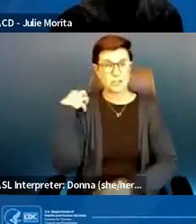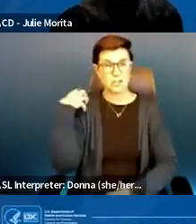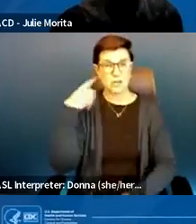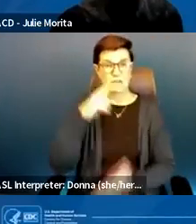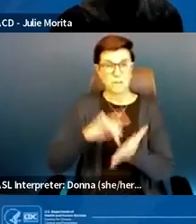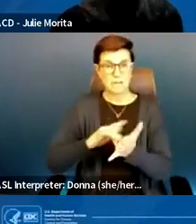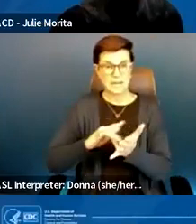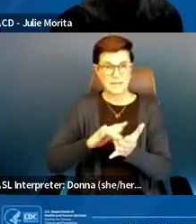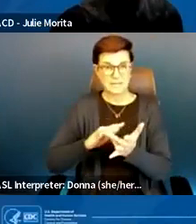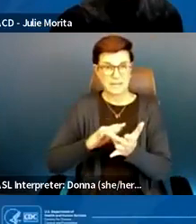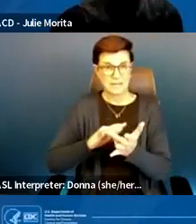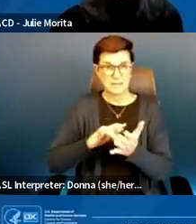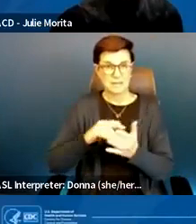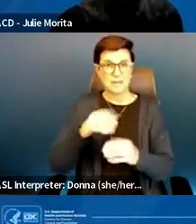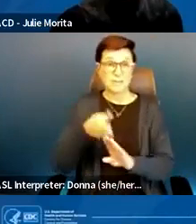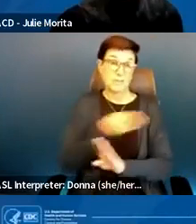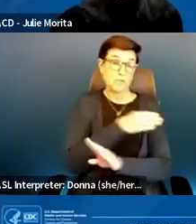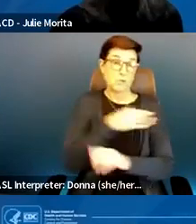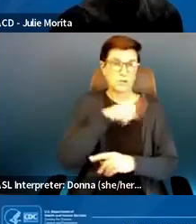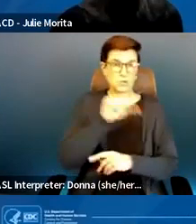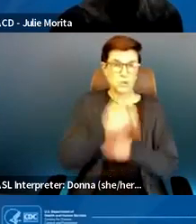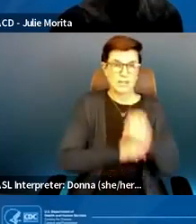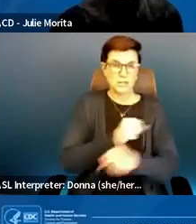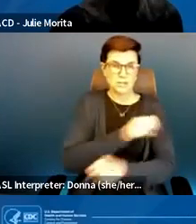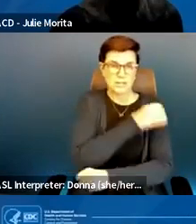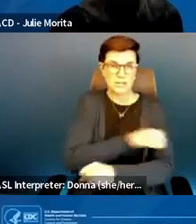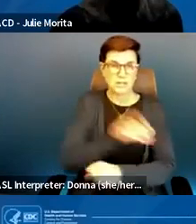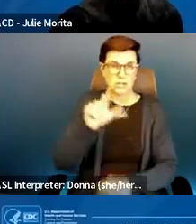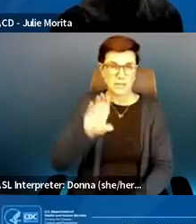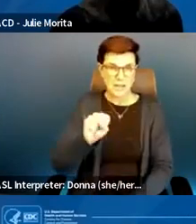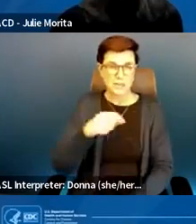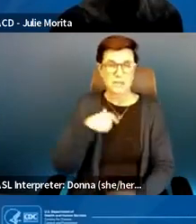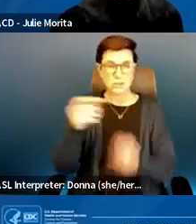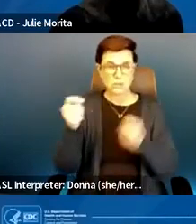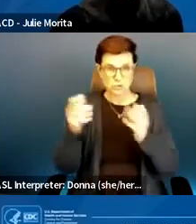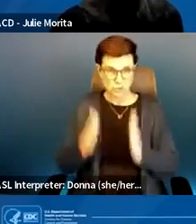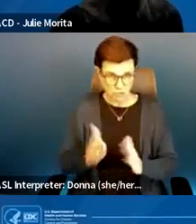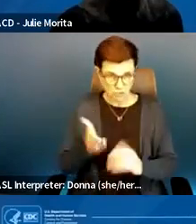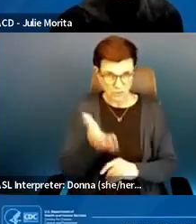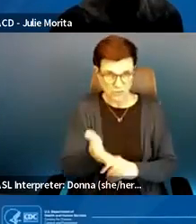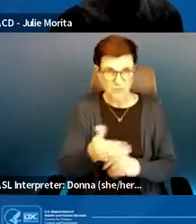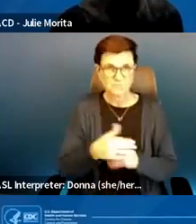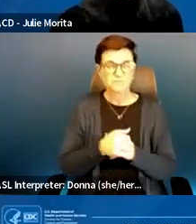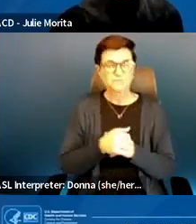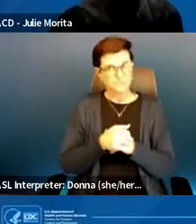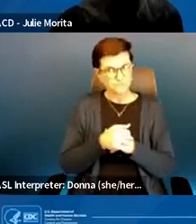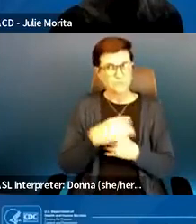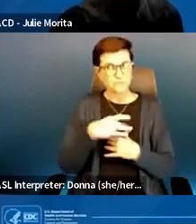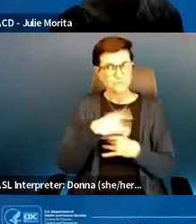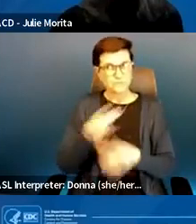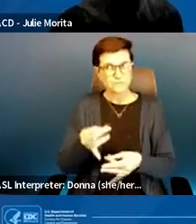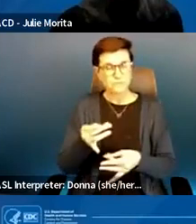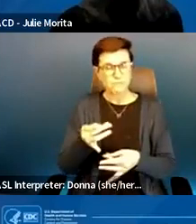in clinical laboratories and directing clinical labs. And it's interesting the point, Lynn, that you bring